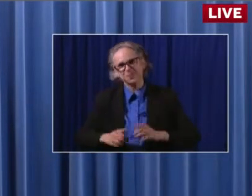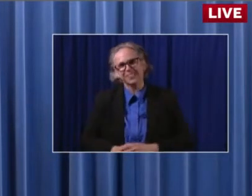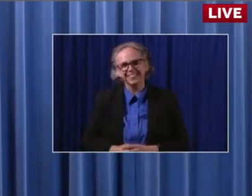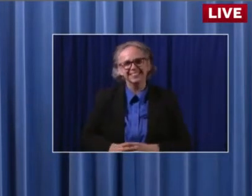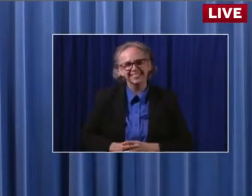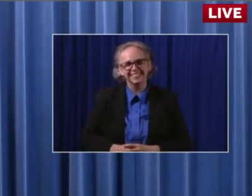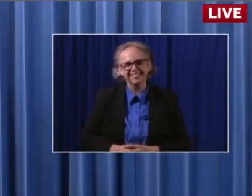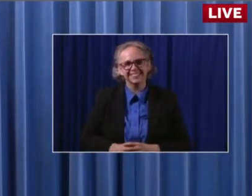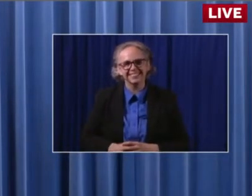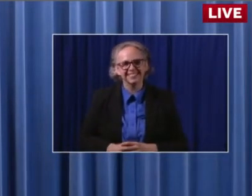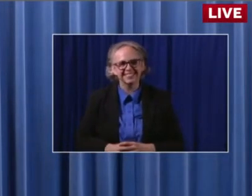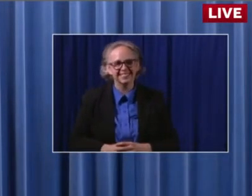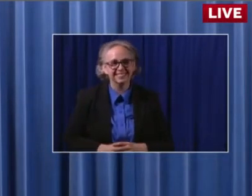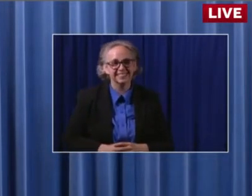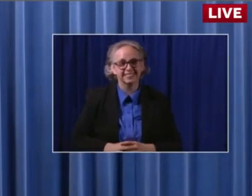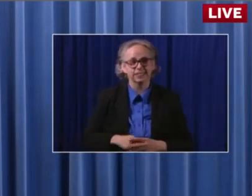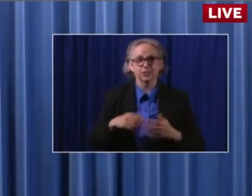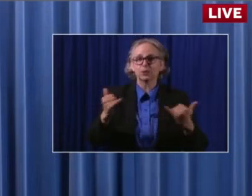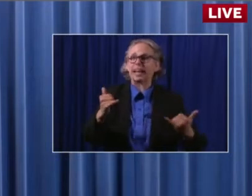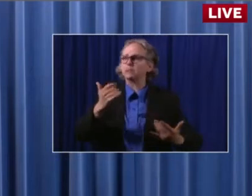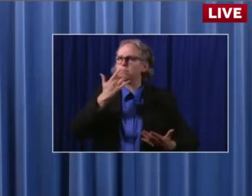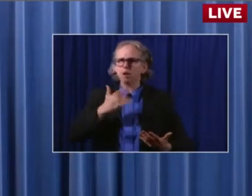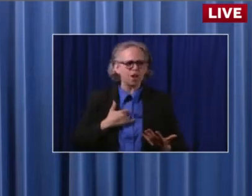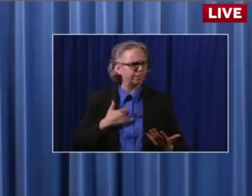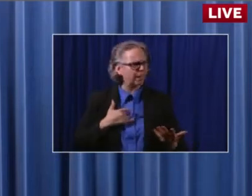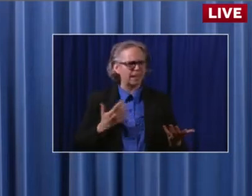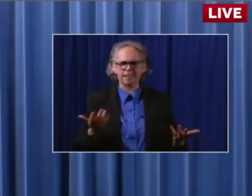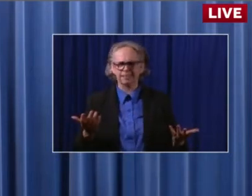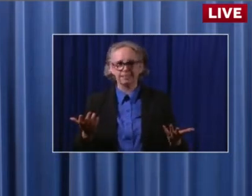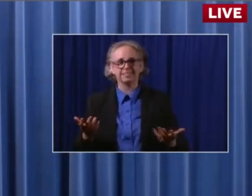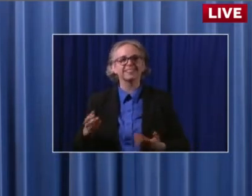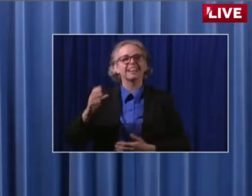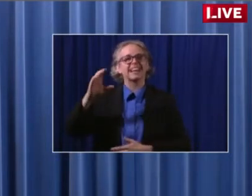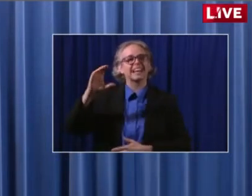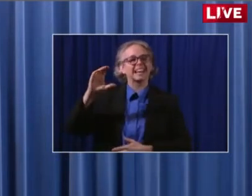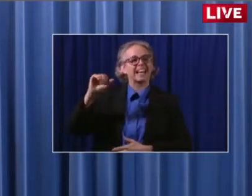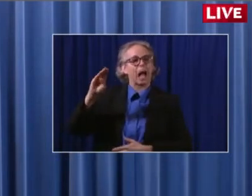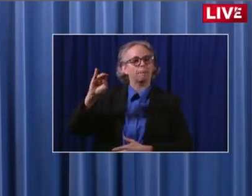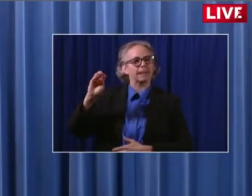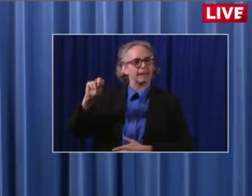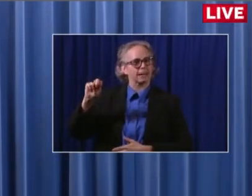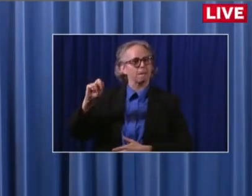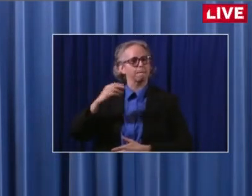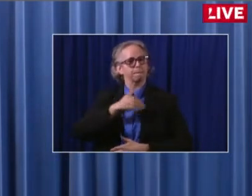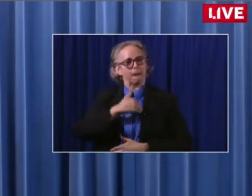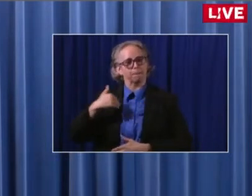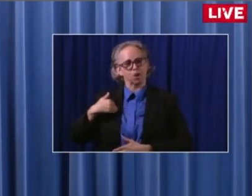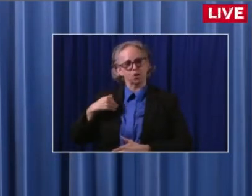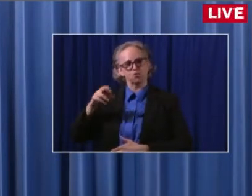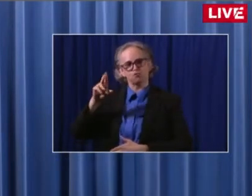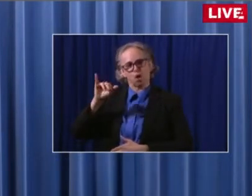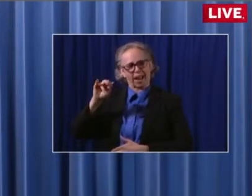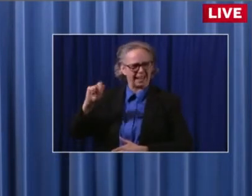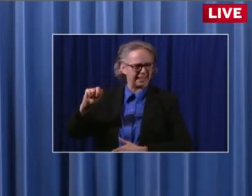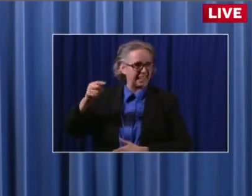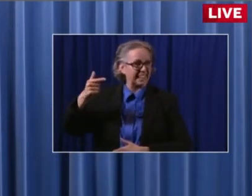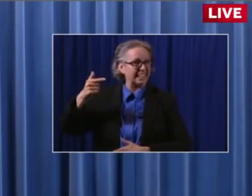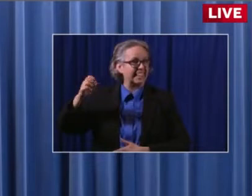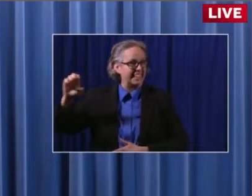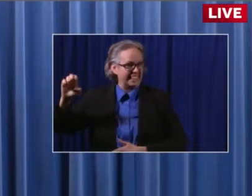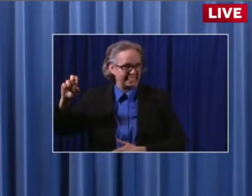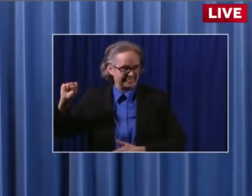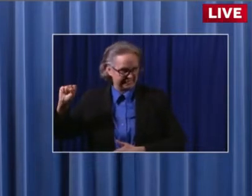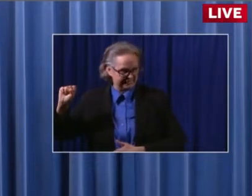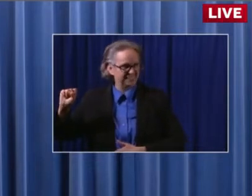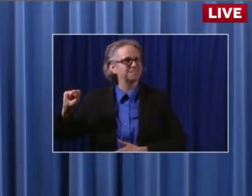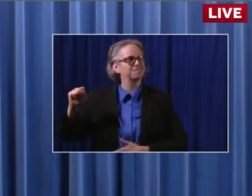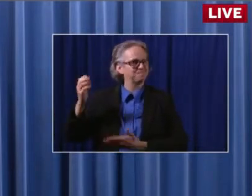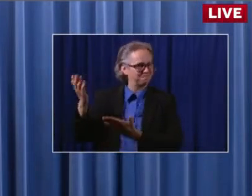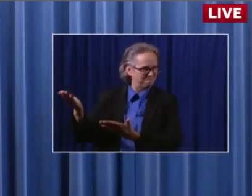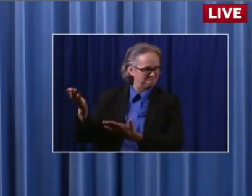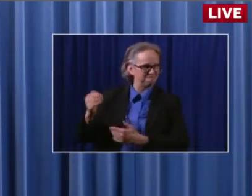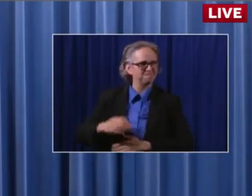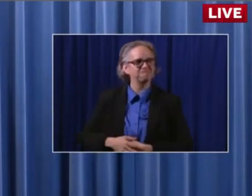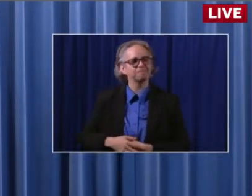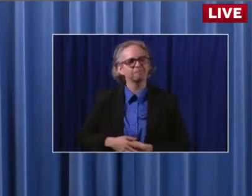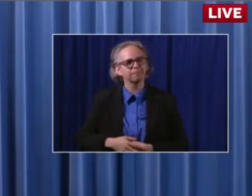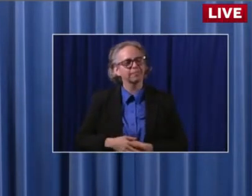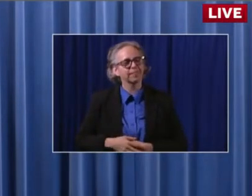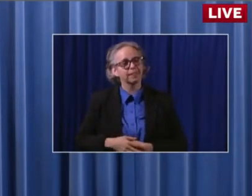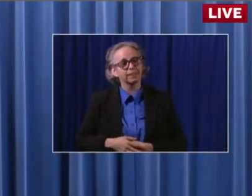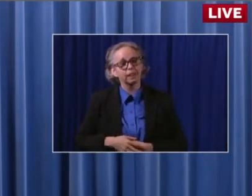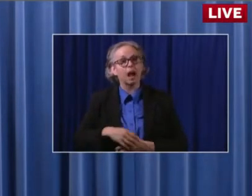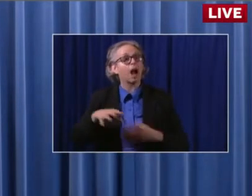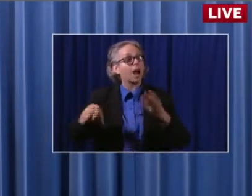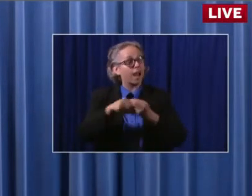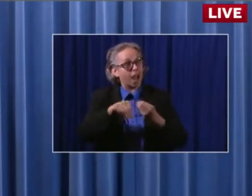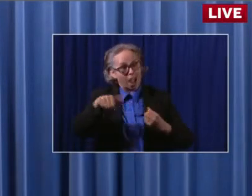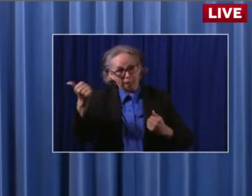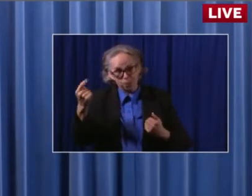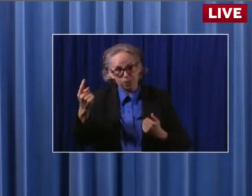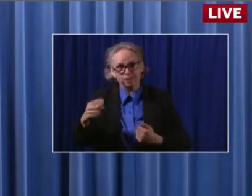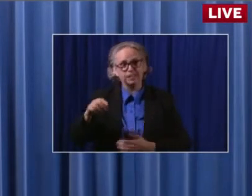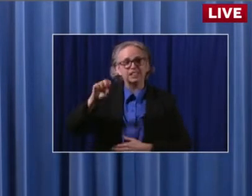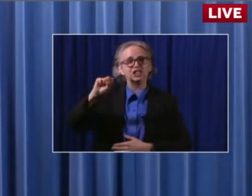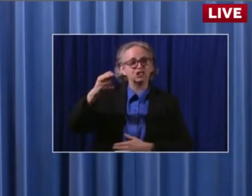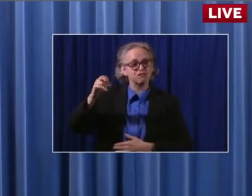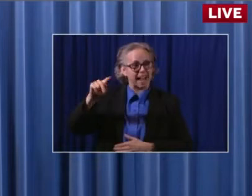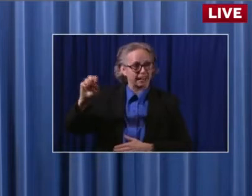LAST WEEK WE LEARNED SEVEN COUNTIES, INCLUDING HAMILTON AND ALERT COUNTY, WERE IN THE LEVEL THREE, THAT RED ZONE, AND ALL OF THOSE COUNTIES WERE REQUIRED ASK MANDATES THAT STARTED AT 6:00